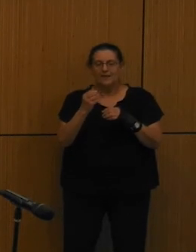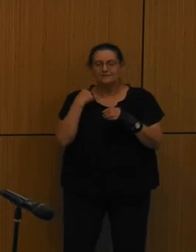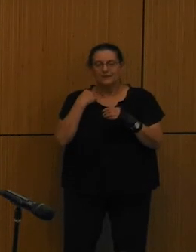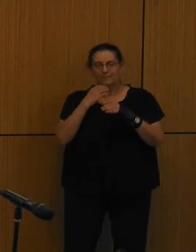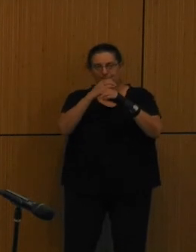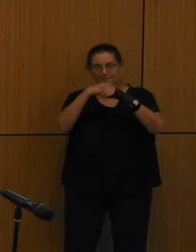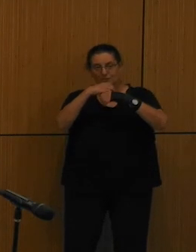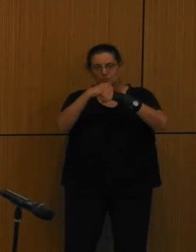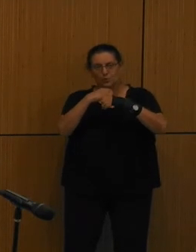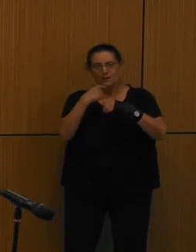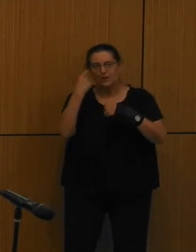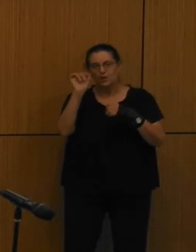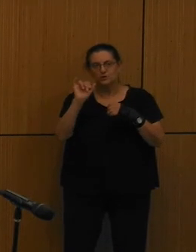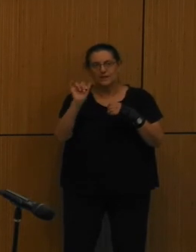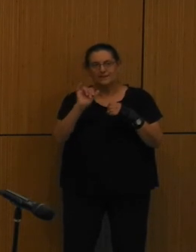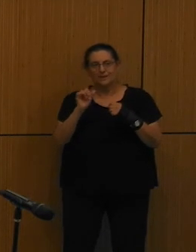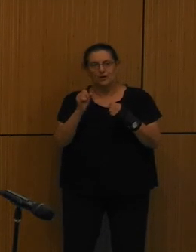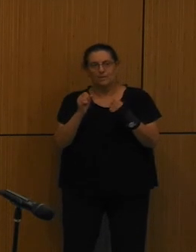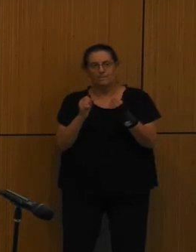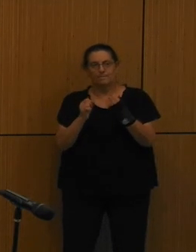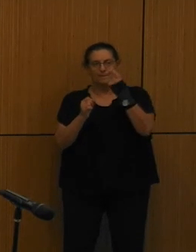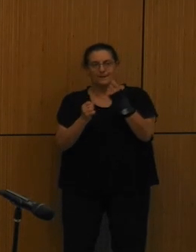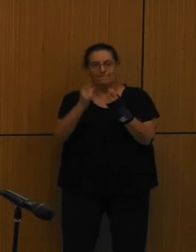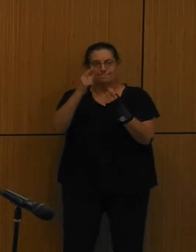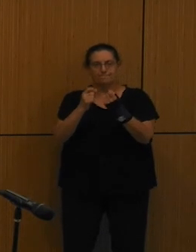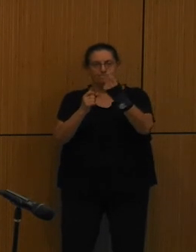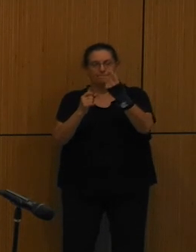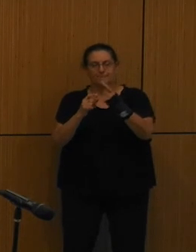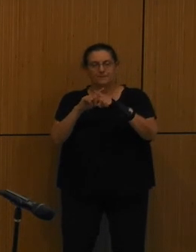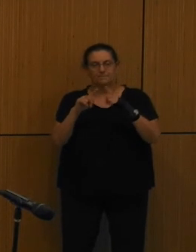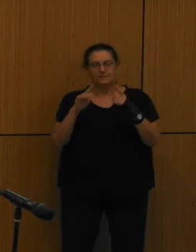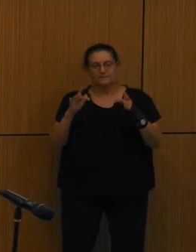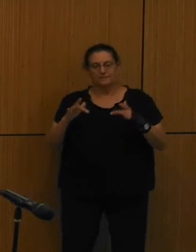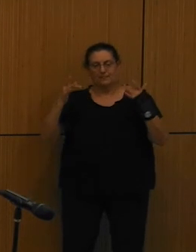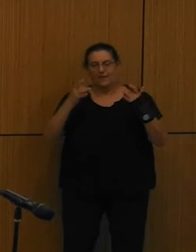They look like they're sort of popping up, and the lighter crystals seem to be receding.